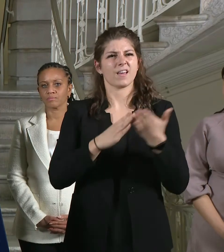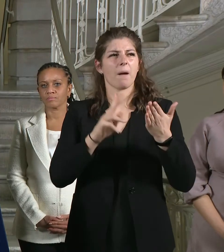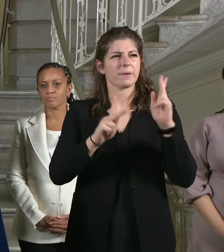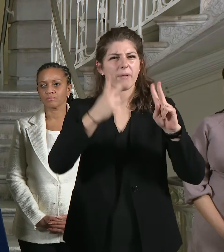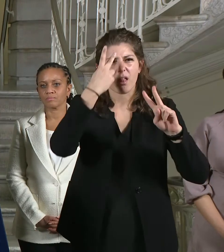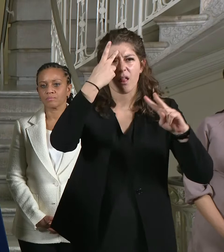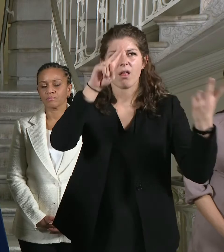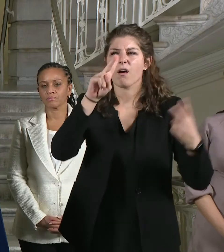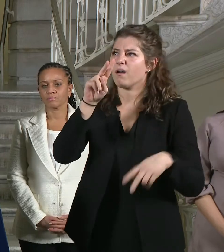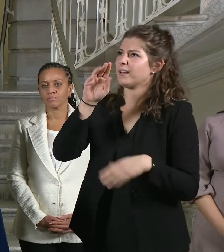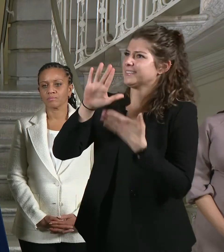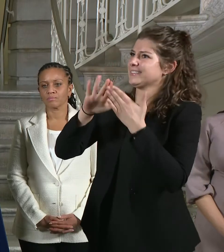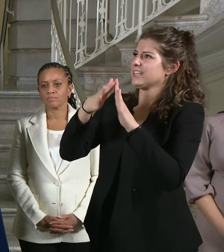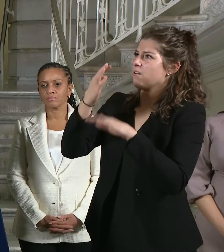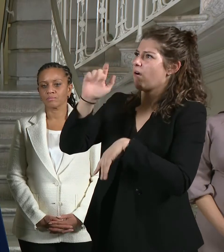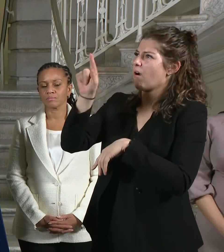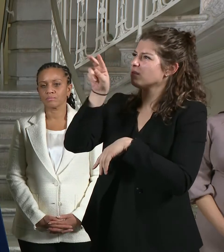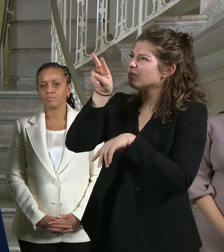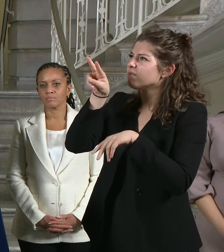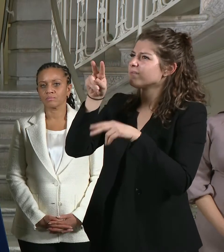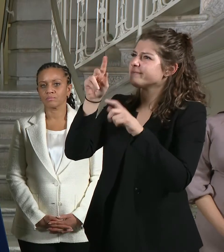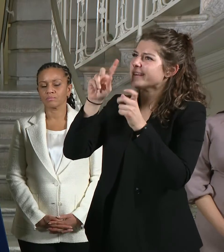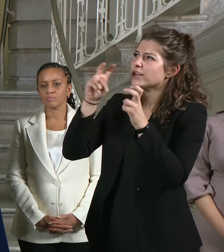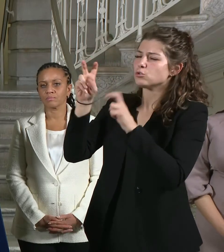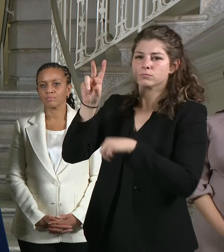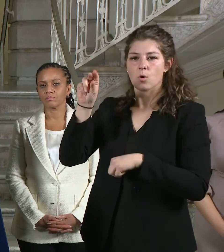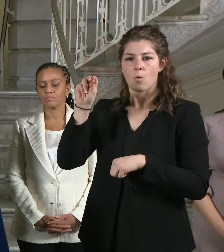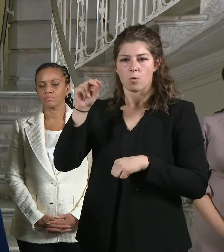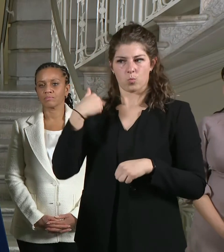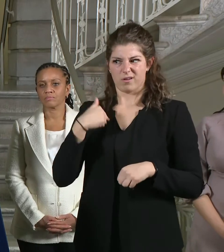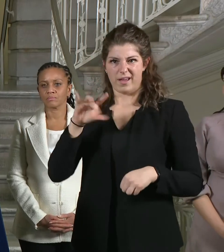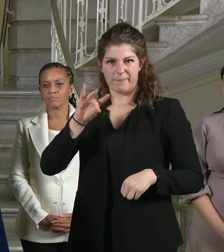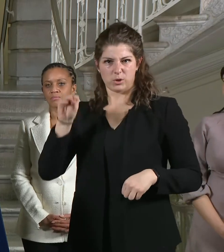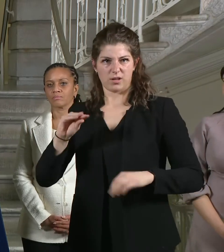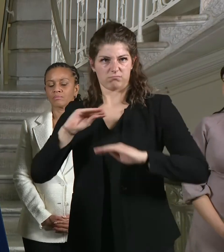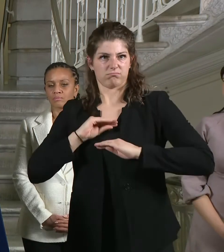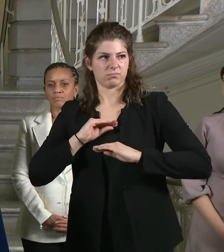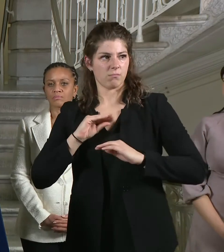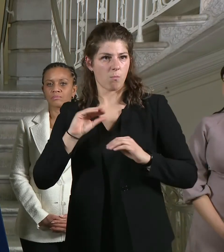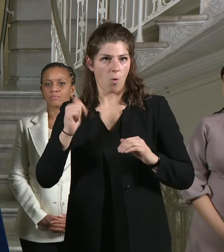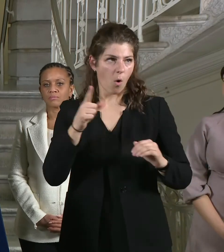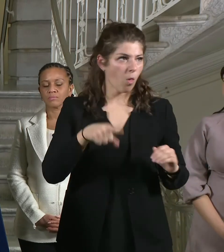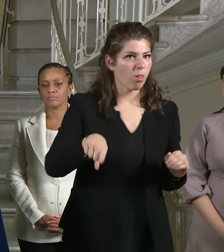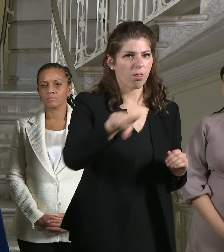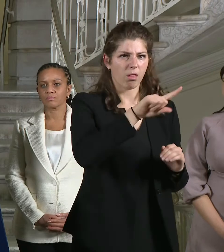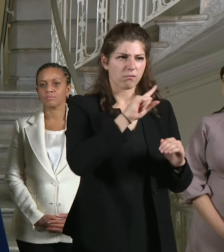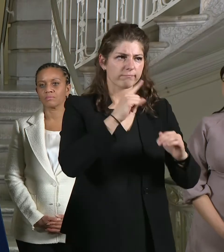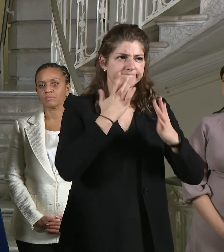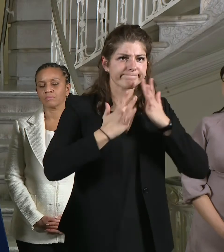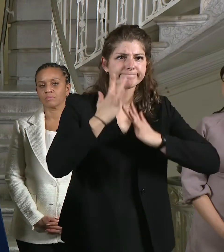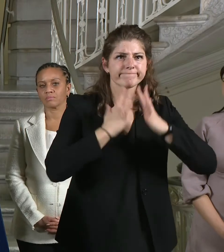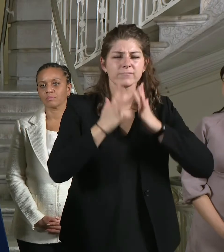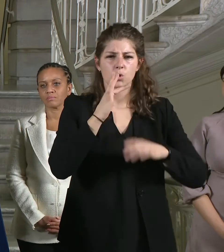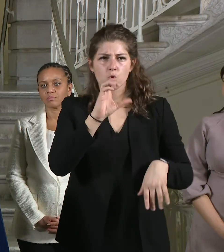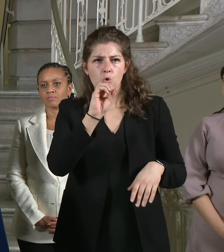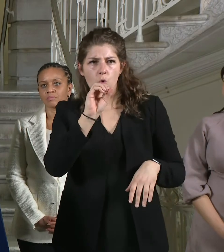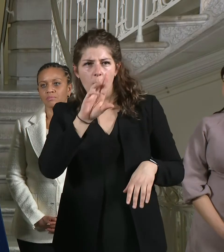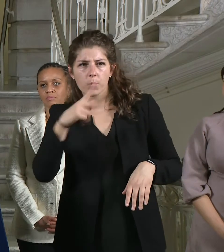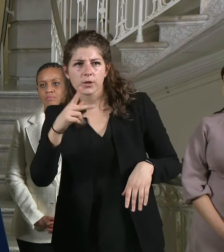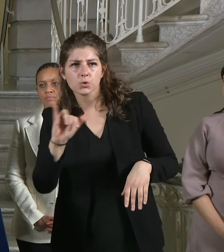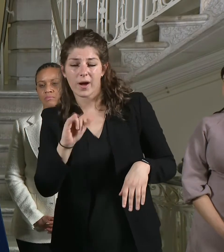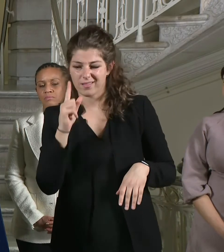SOMETIMES THAT